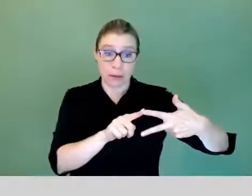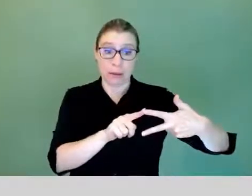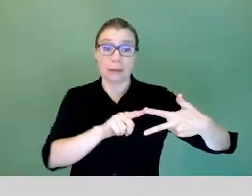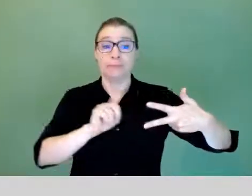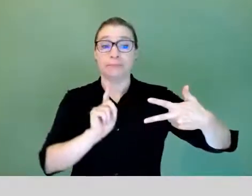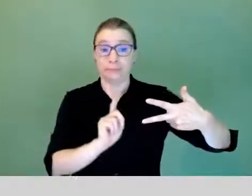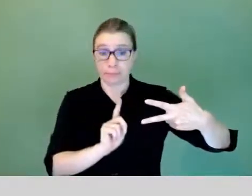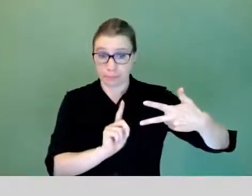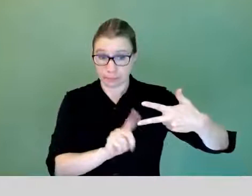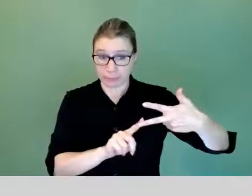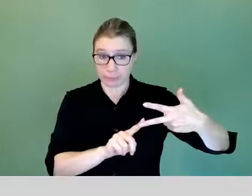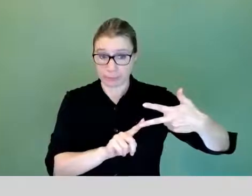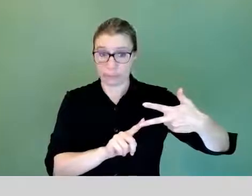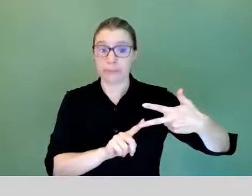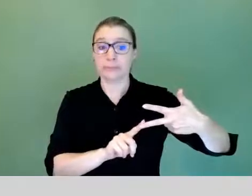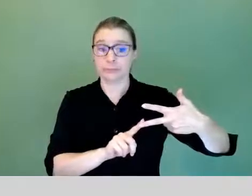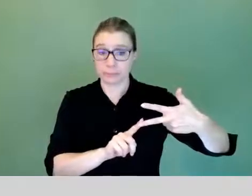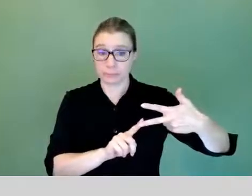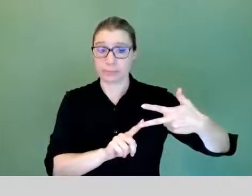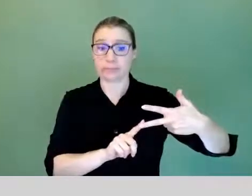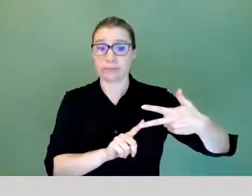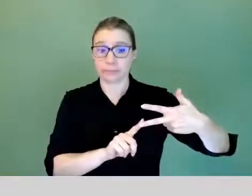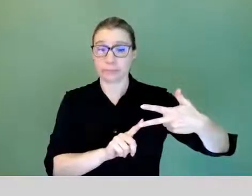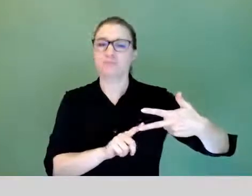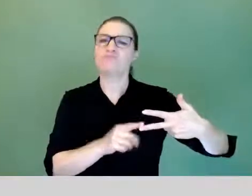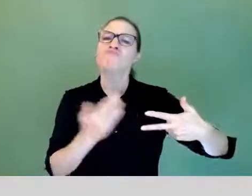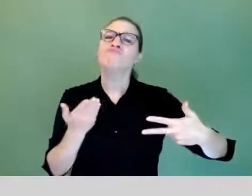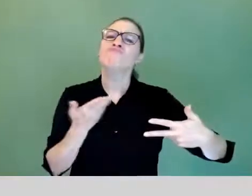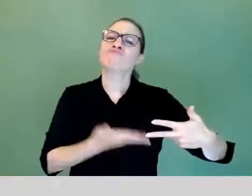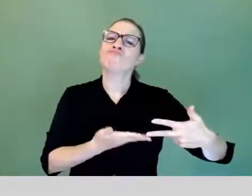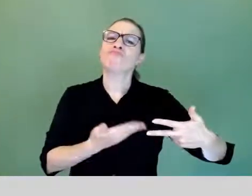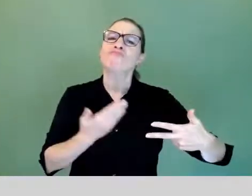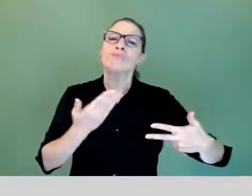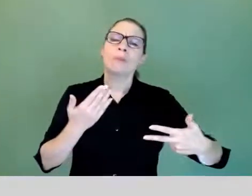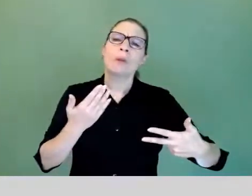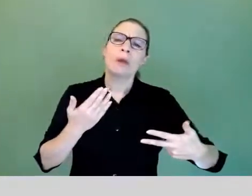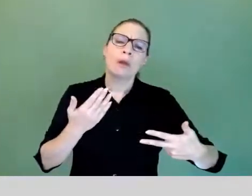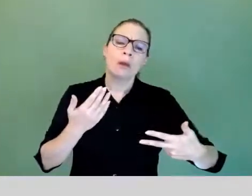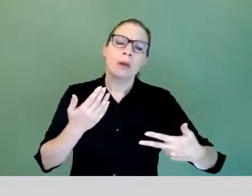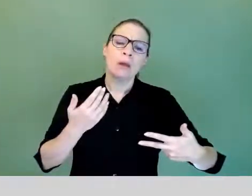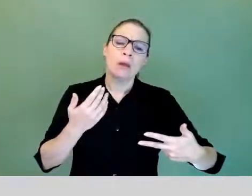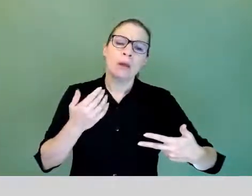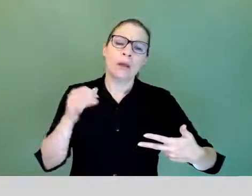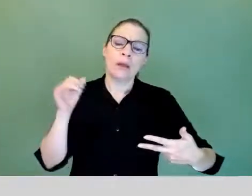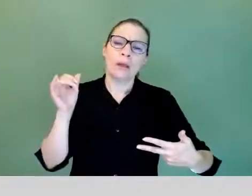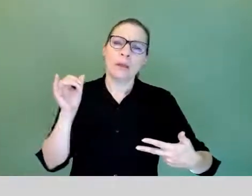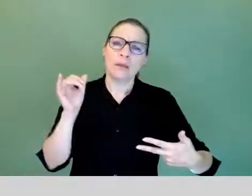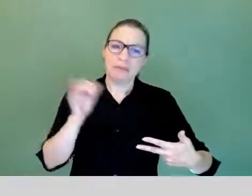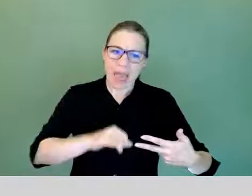and also django-user-sessions for user sessions management in Django.